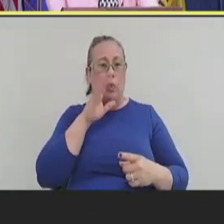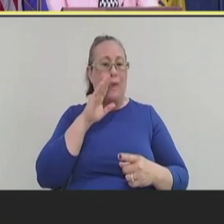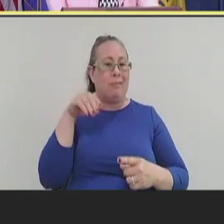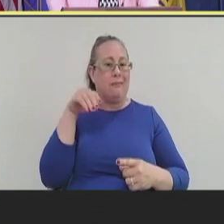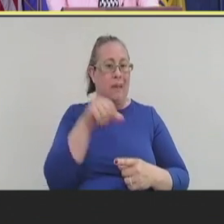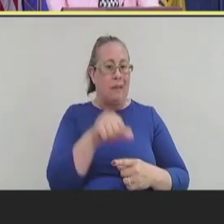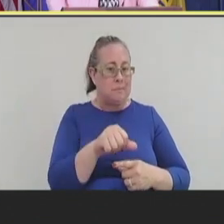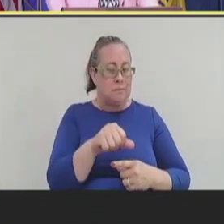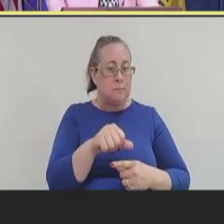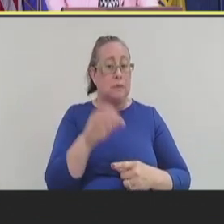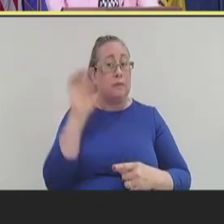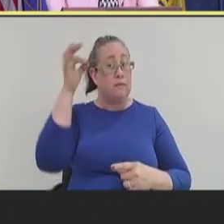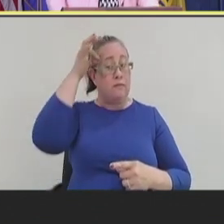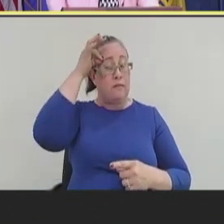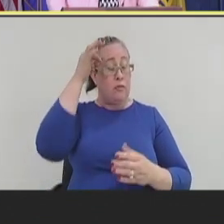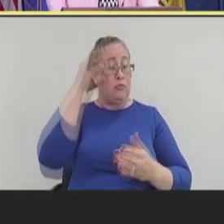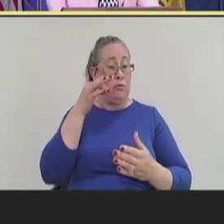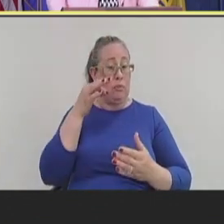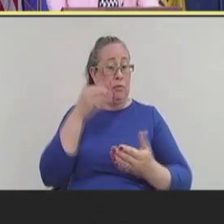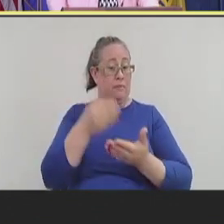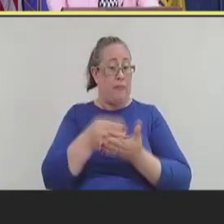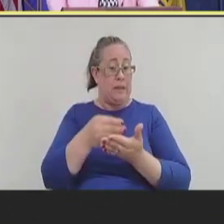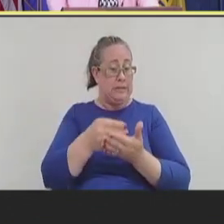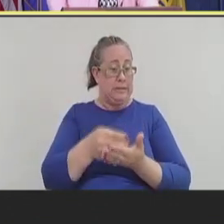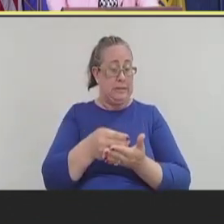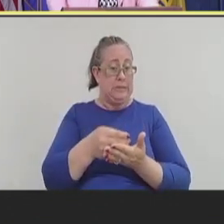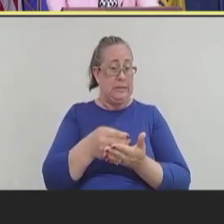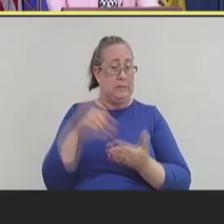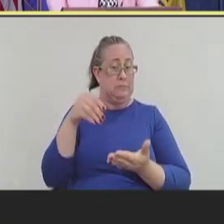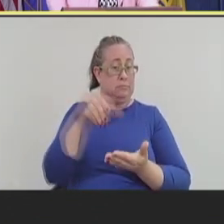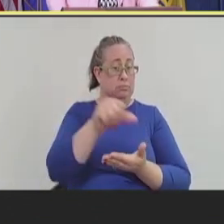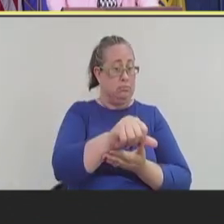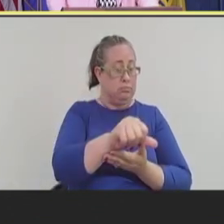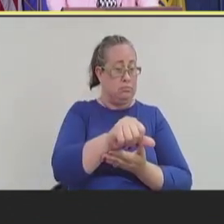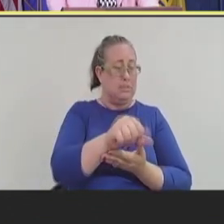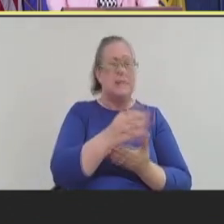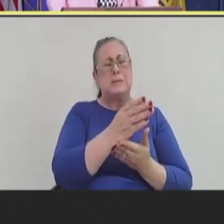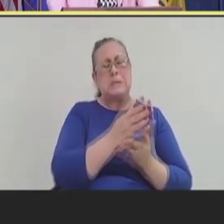funds in large part a lot of these systems. There are some state dollars that go in there,